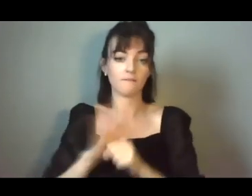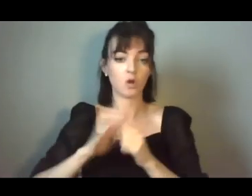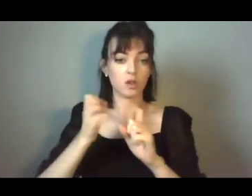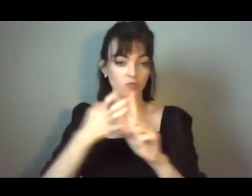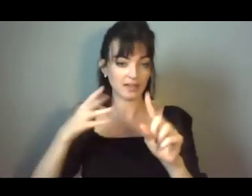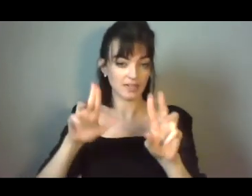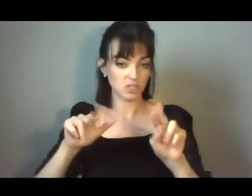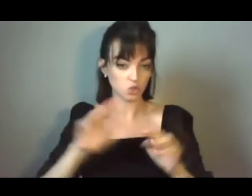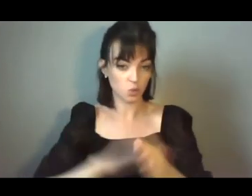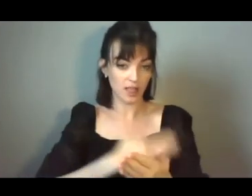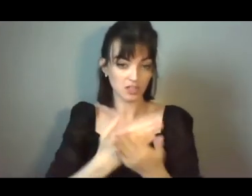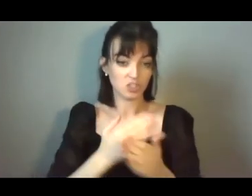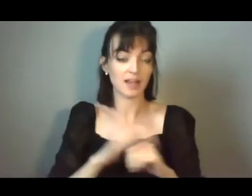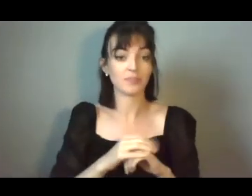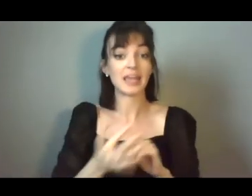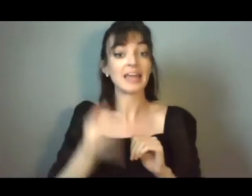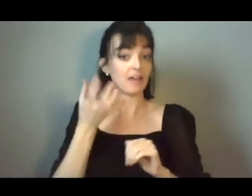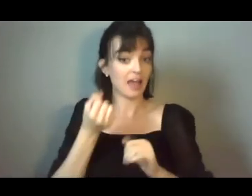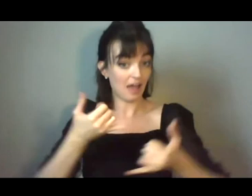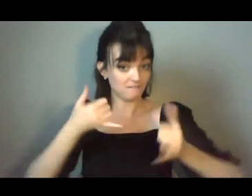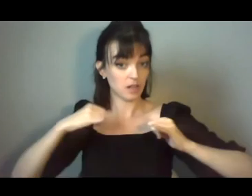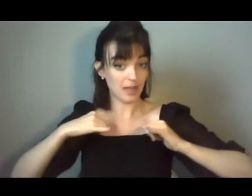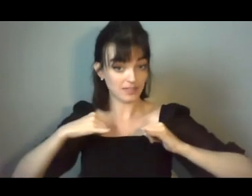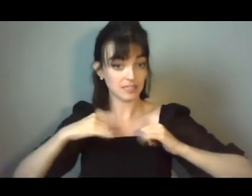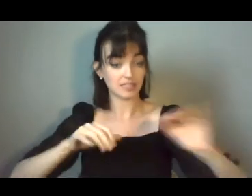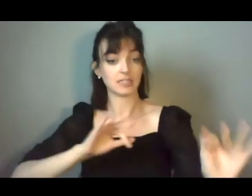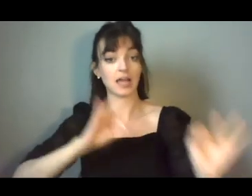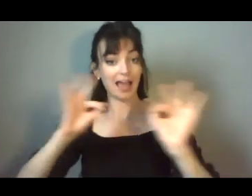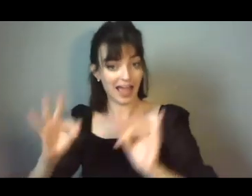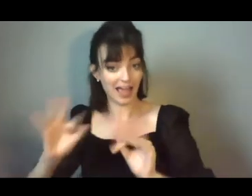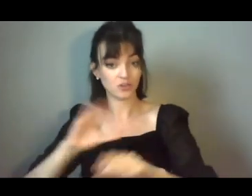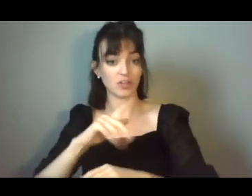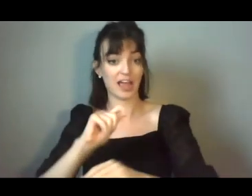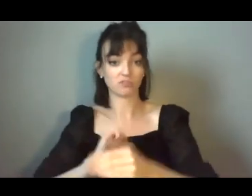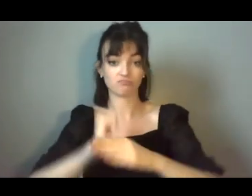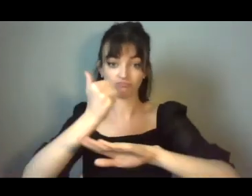they have capacity still after the commencement of the act, if they want to change it or vary it